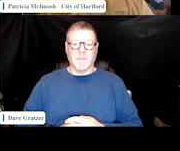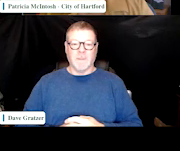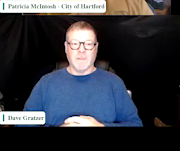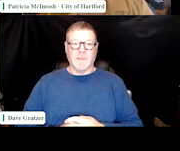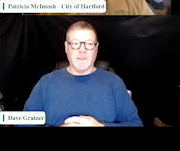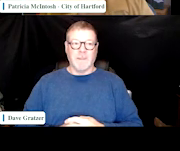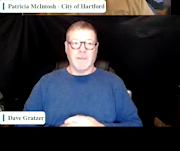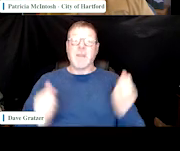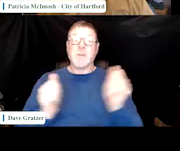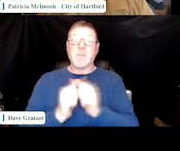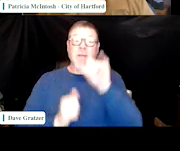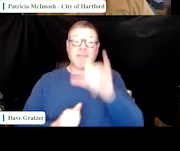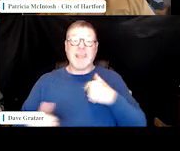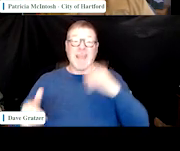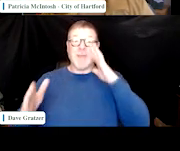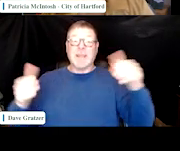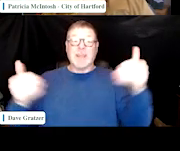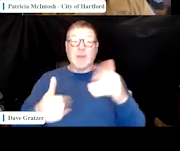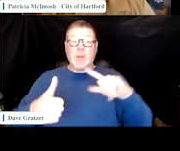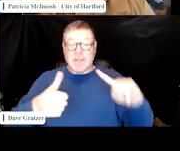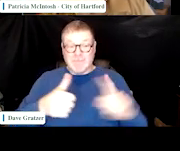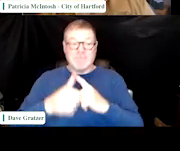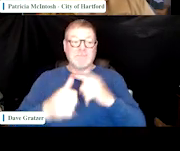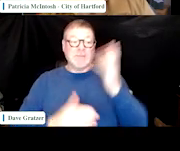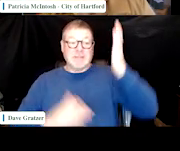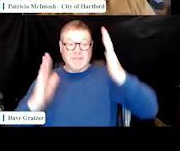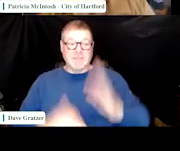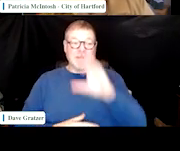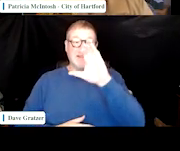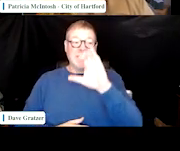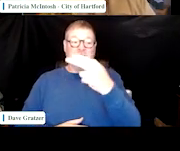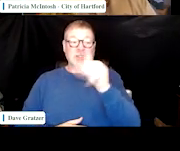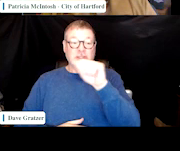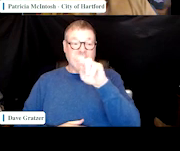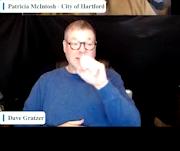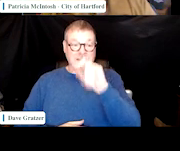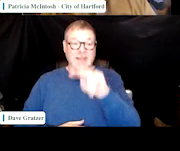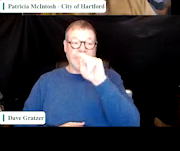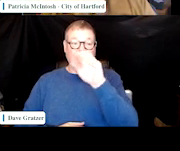With that, I'll introduce our first speaker. Chanson Noether is the Director of